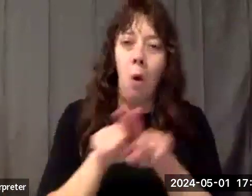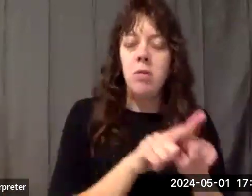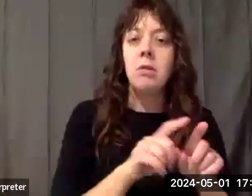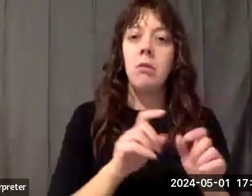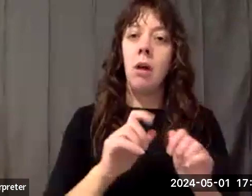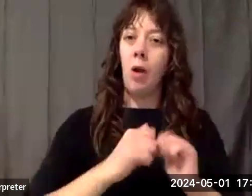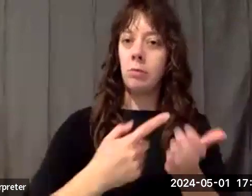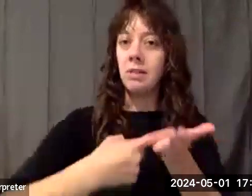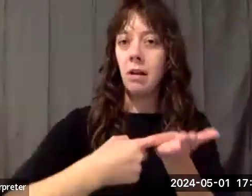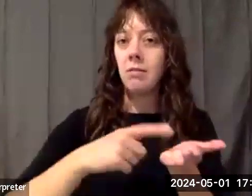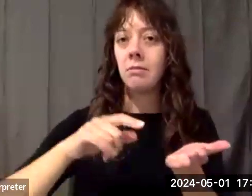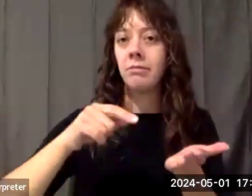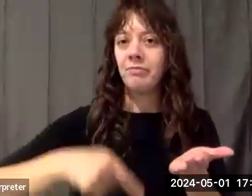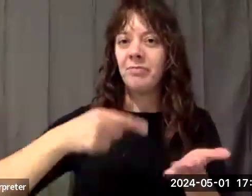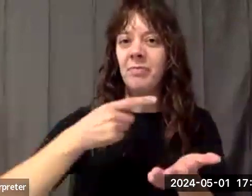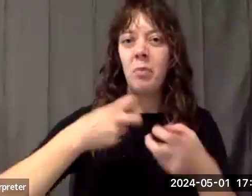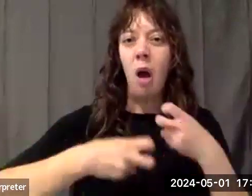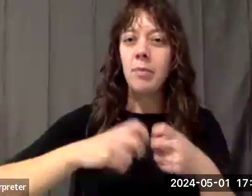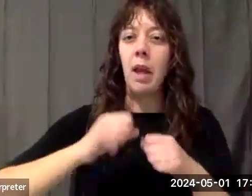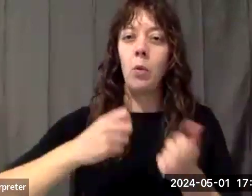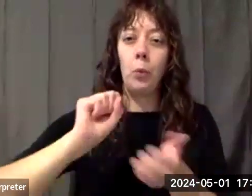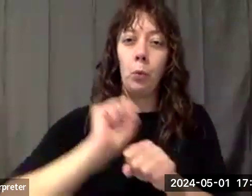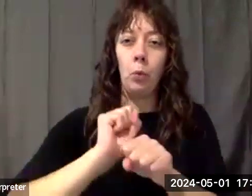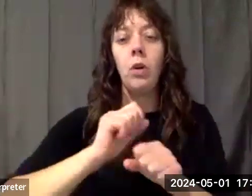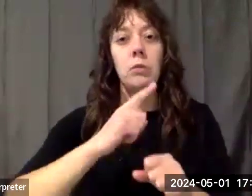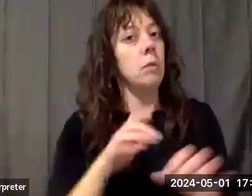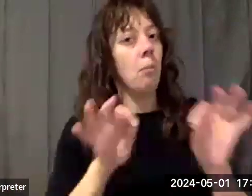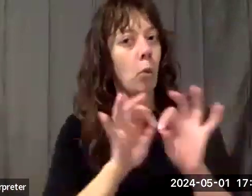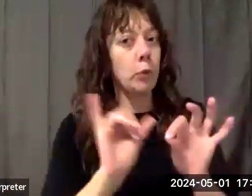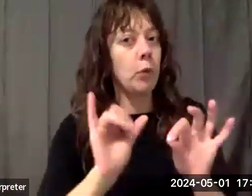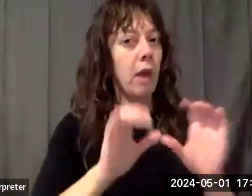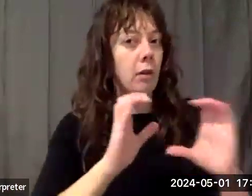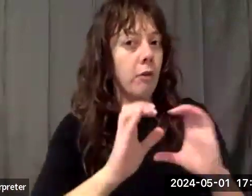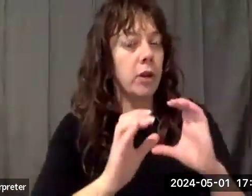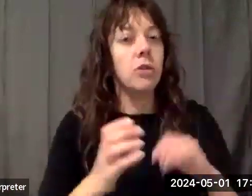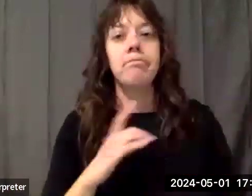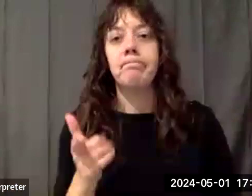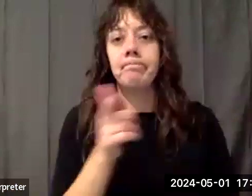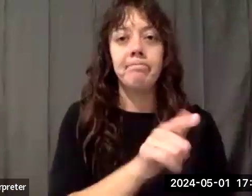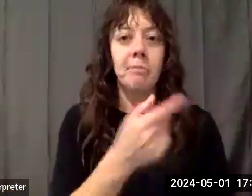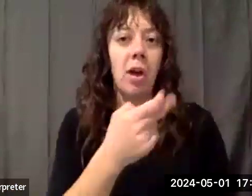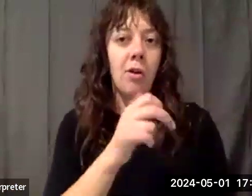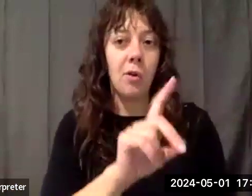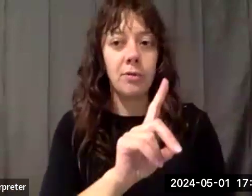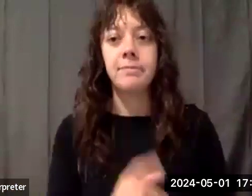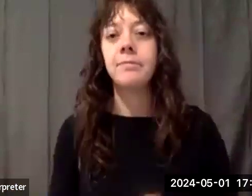So thank you. Kick back to Harold. Thank you. And exactly right Zach is we, we,